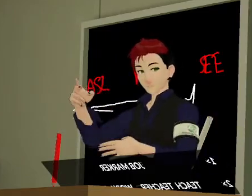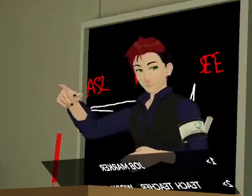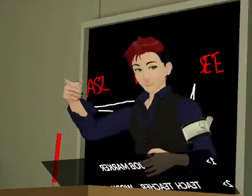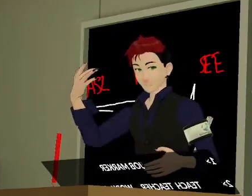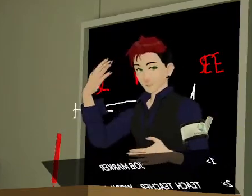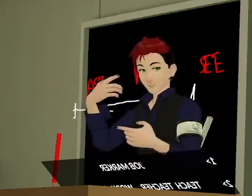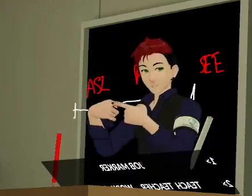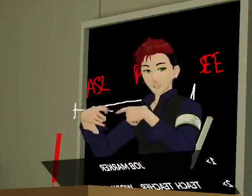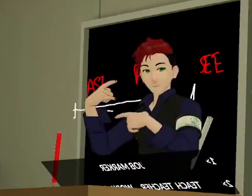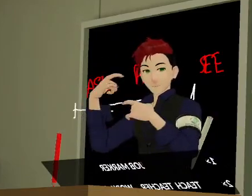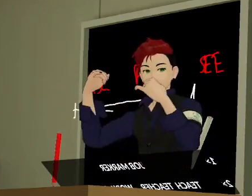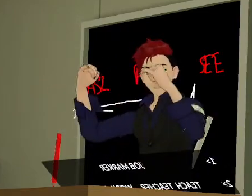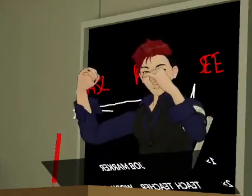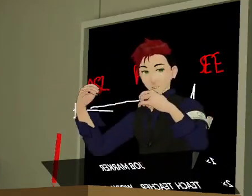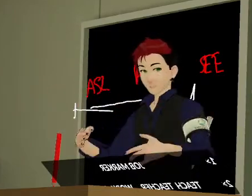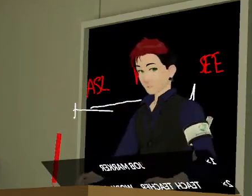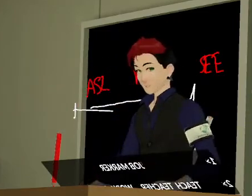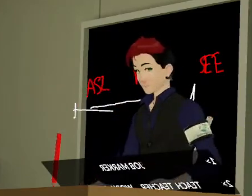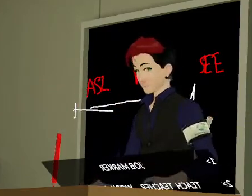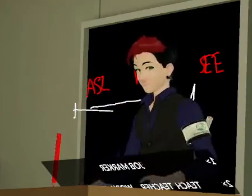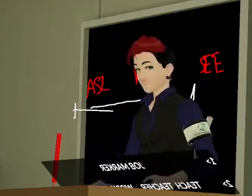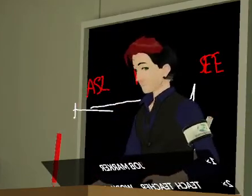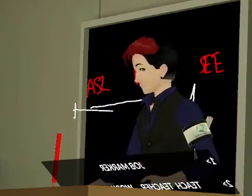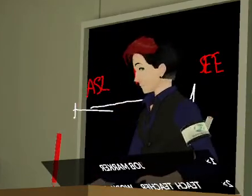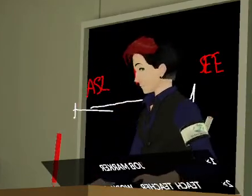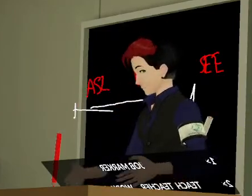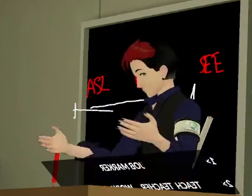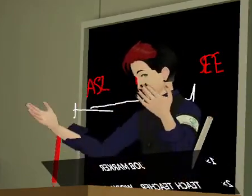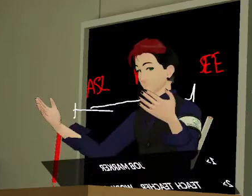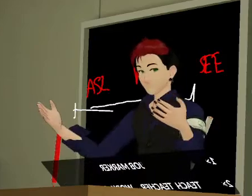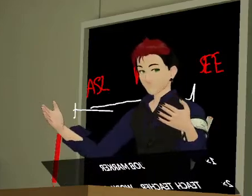teach you know sign for teach right ?